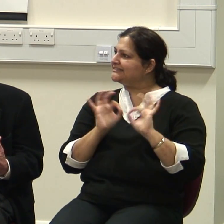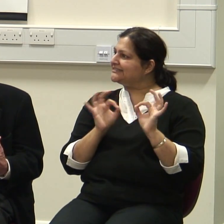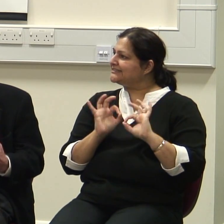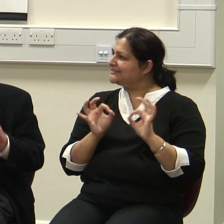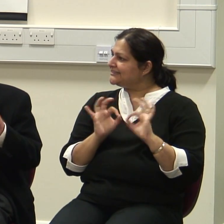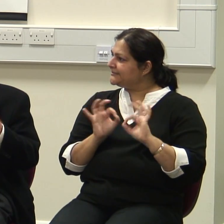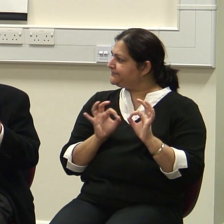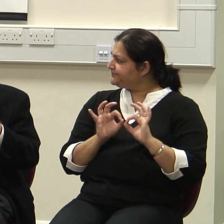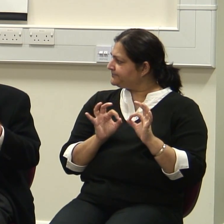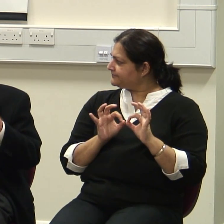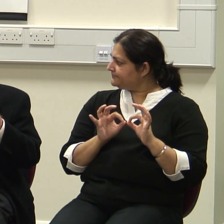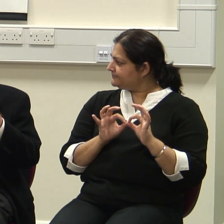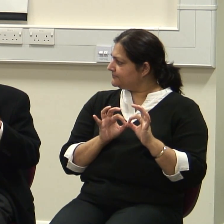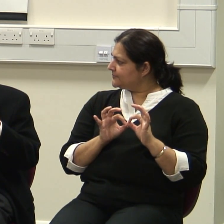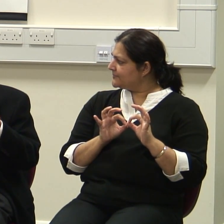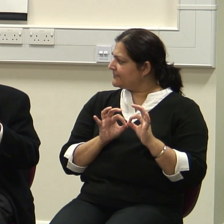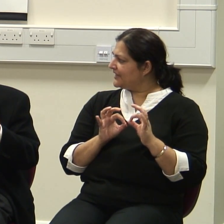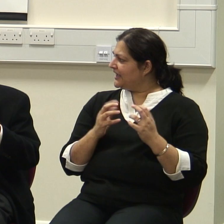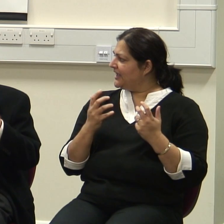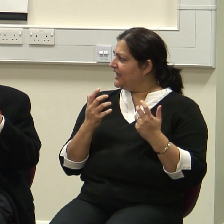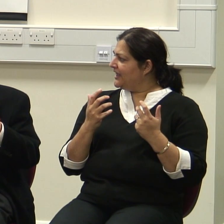And you say ‘who will inform them, how do you tell the difference between the person